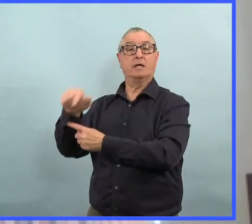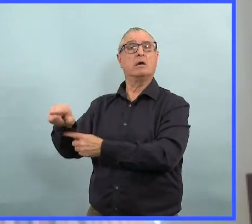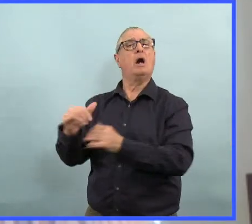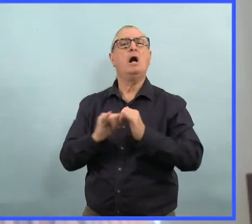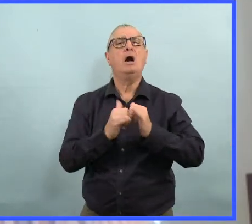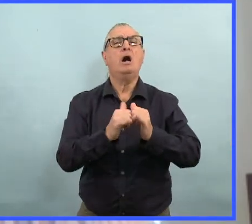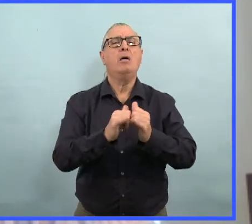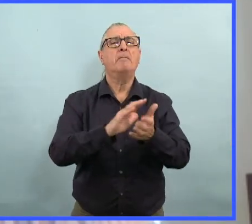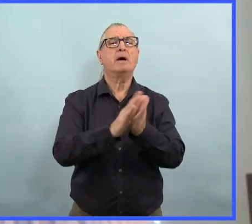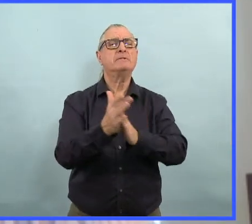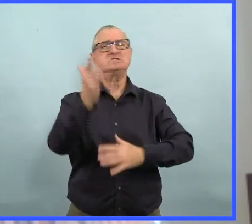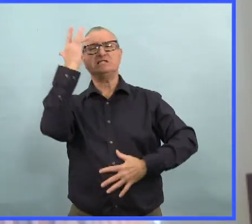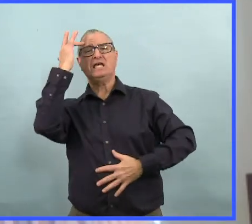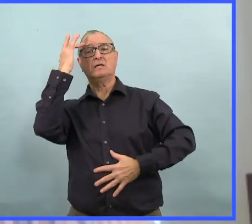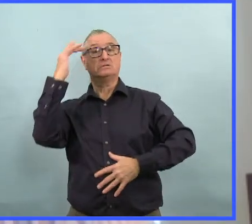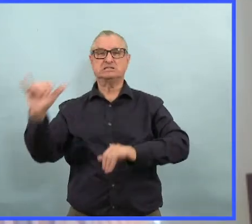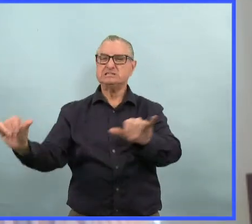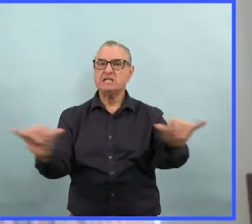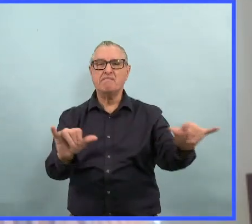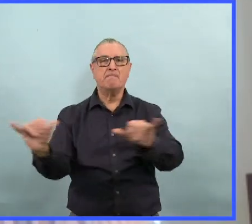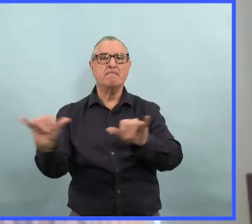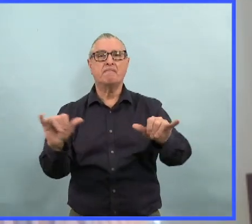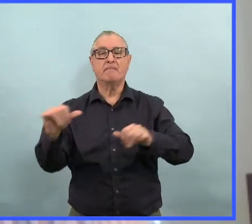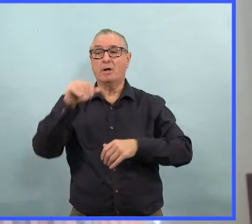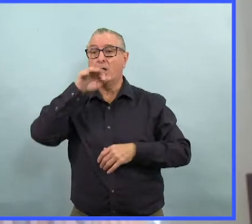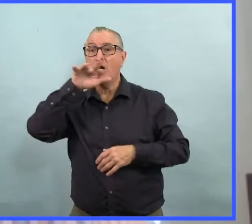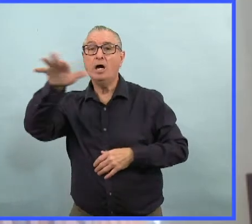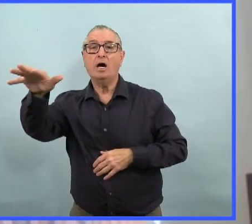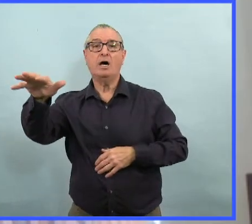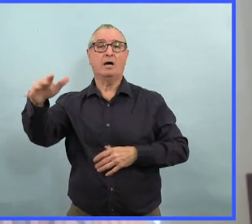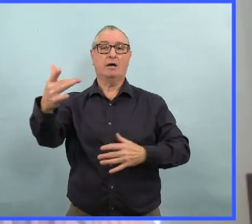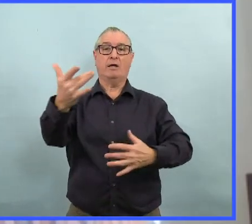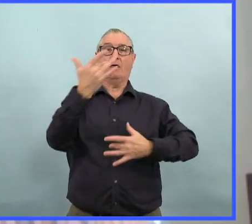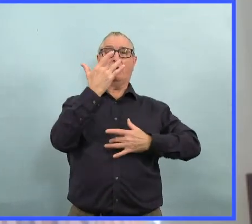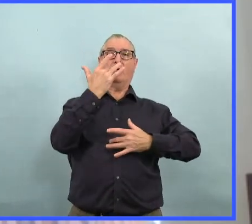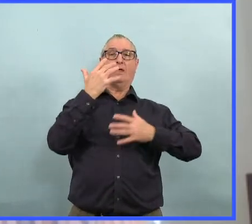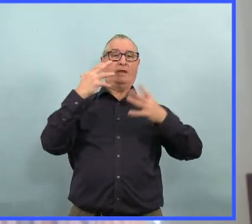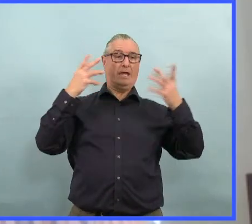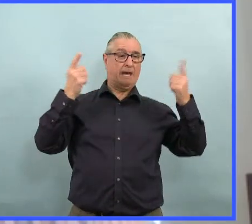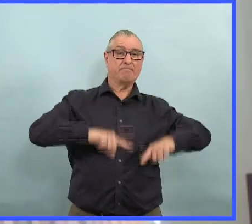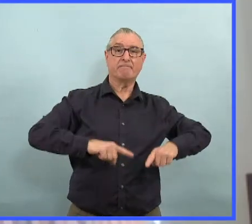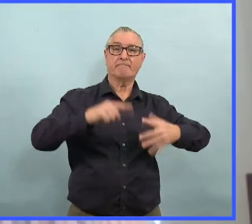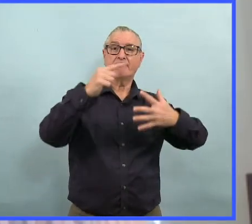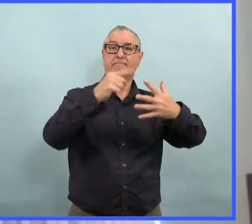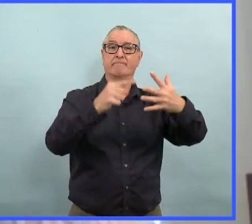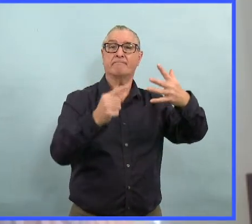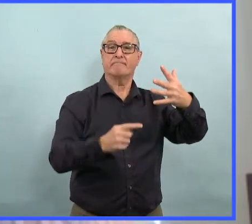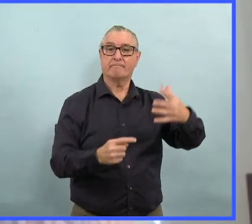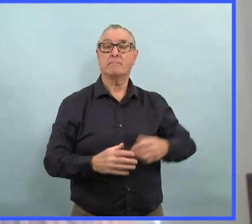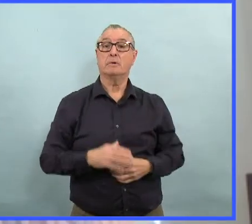being uh being that uh that way it's transmitted so uh so we just know if you are um